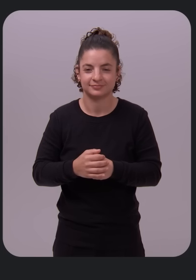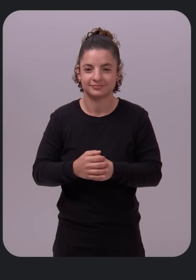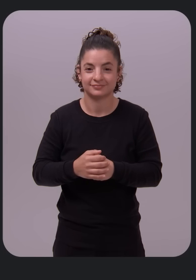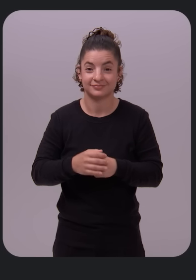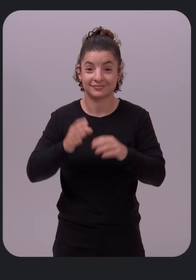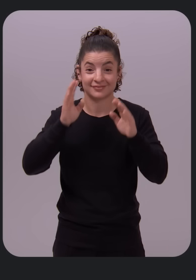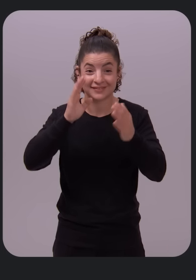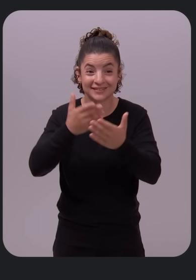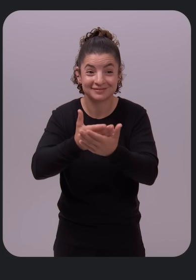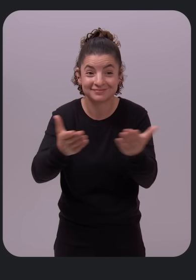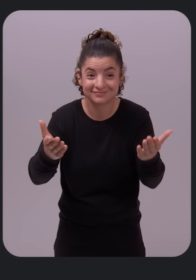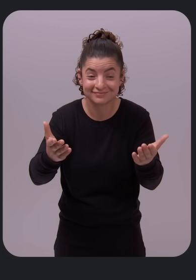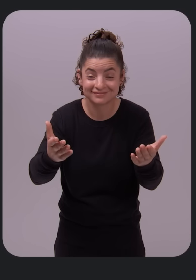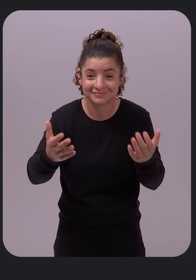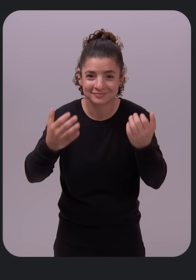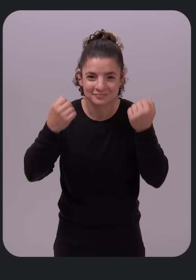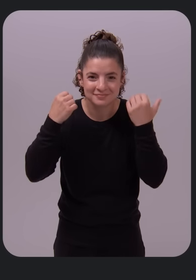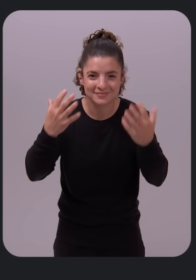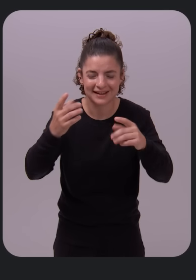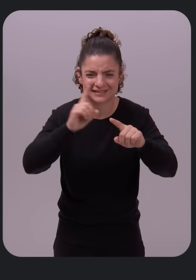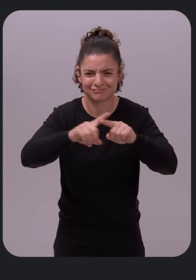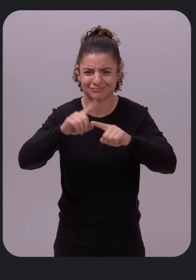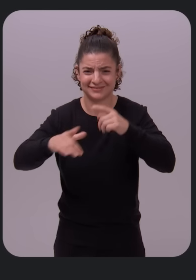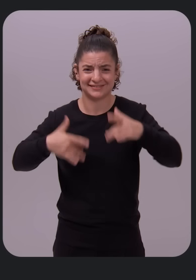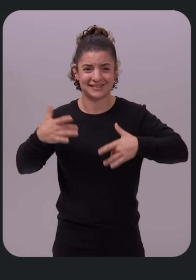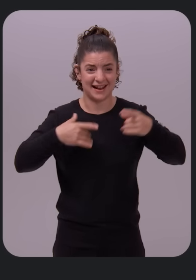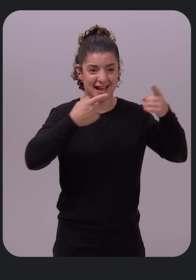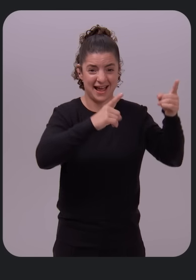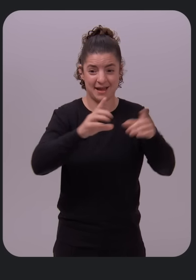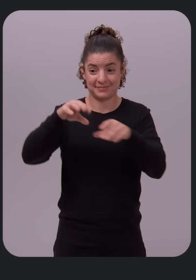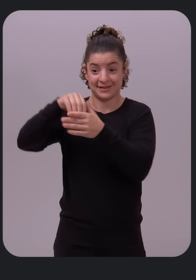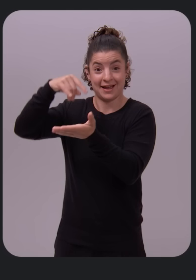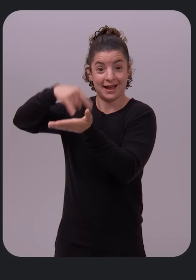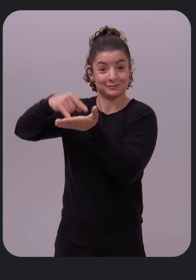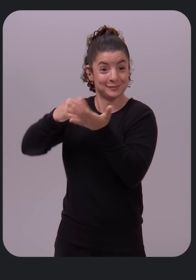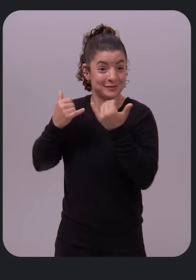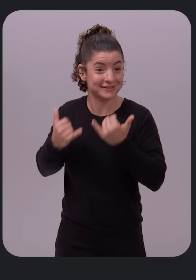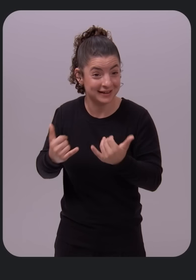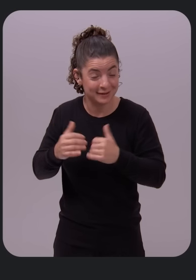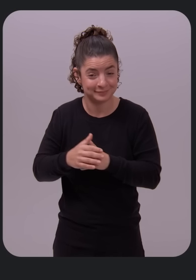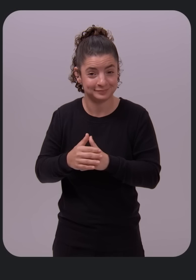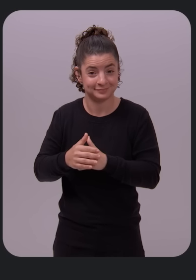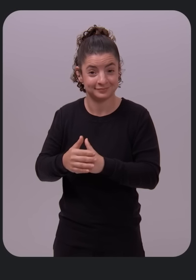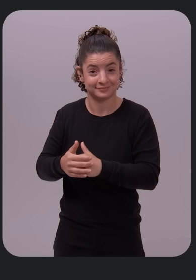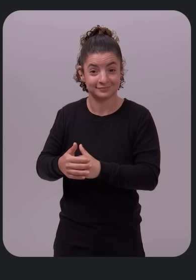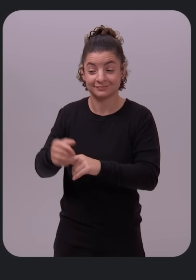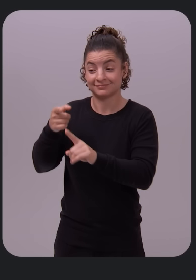Hi, everyone. There's so many exciting things happening in Android right now.